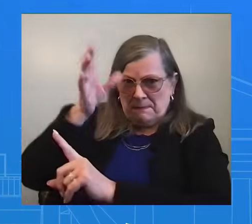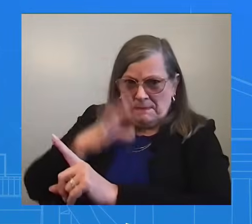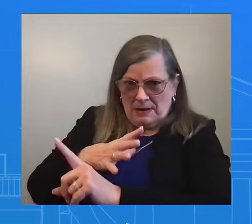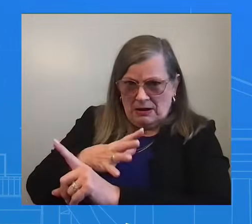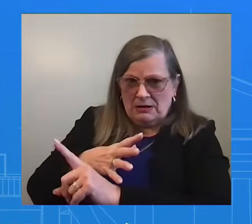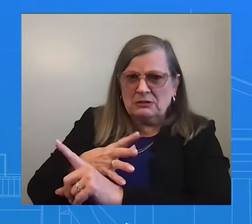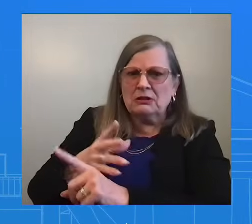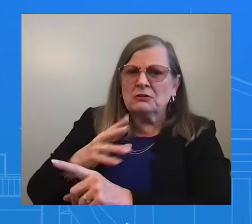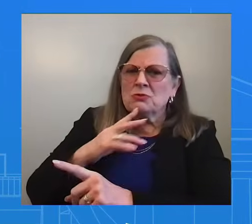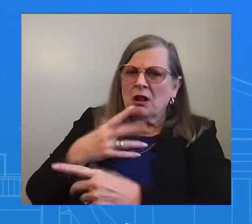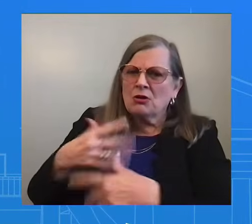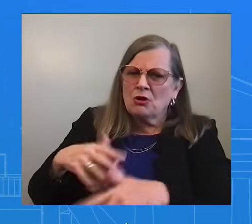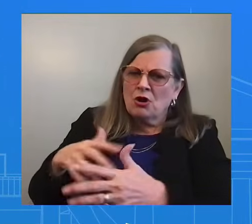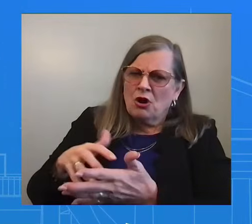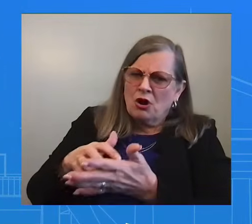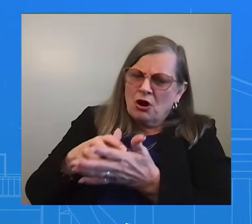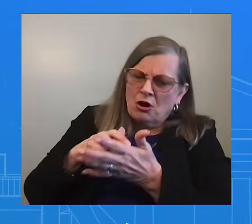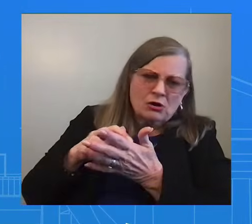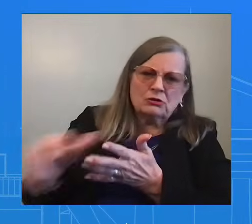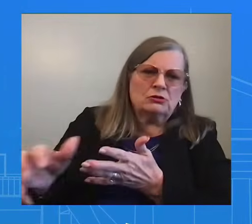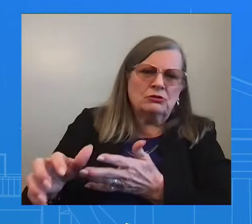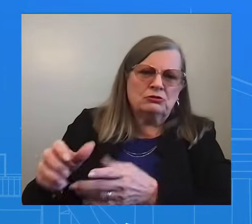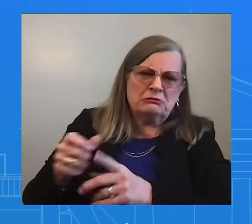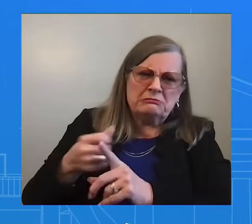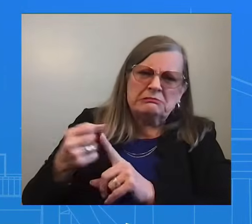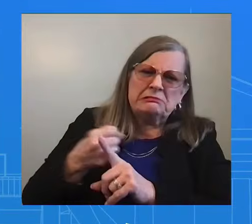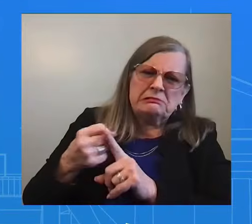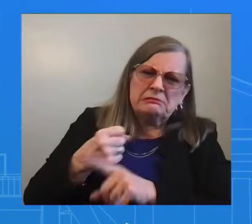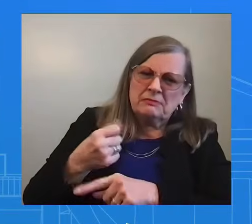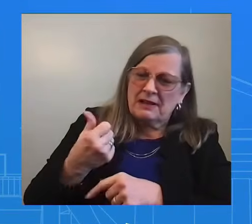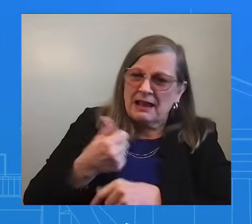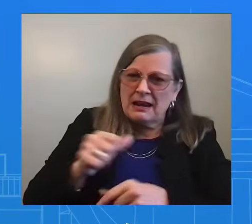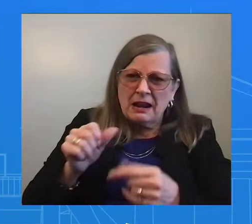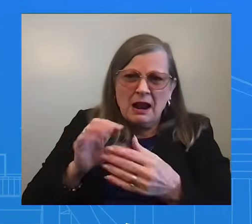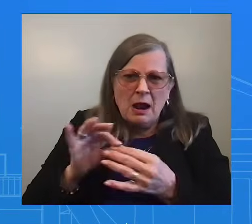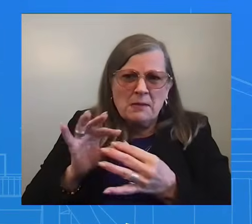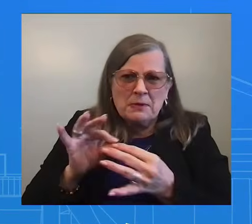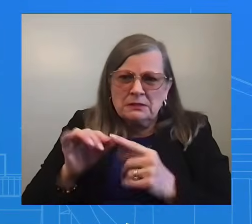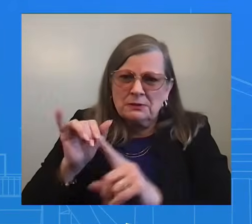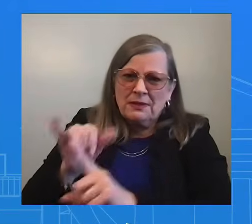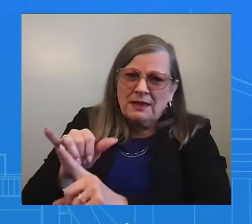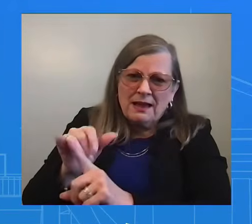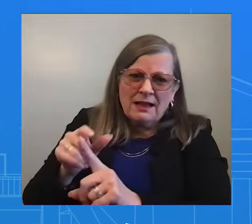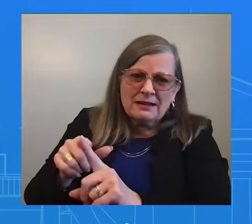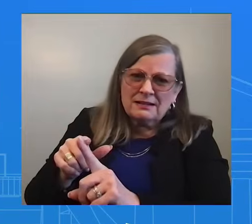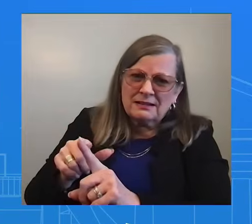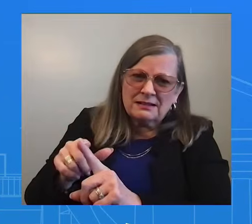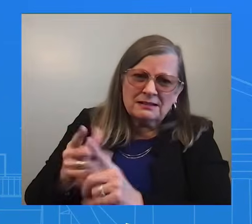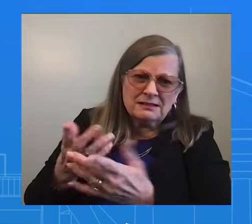Does the U.S. have any read on this situation? And are there any viable efforts -- or proposals underway to try to get him back?